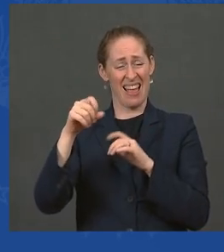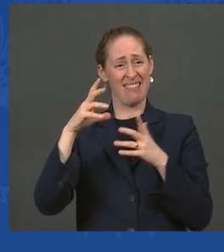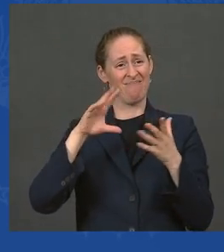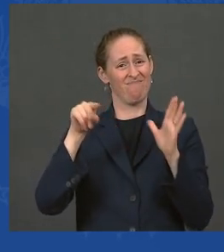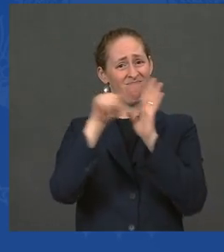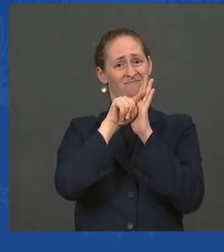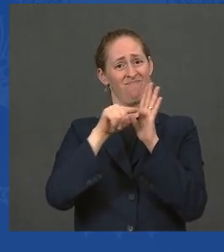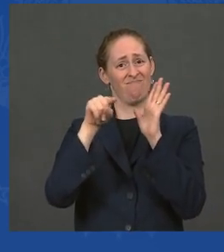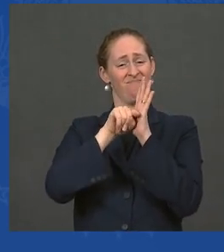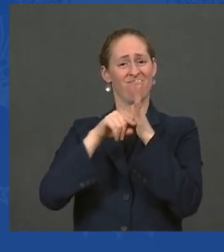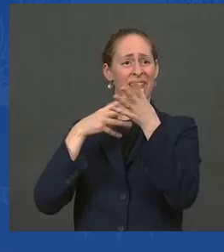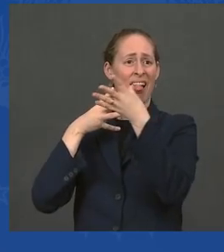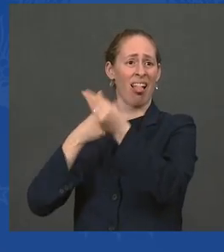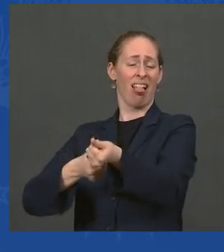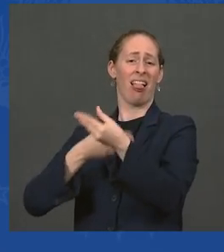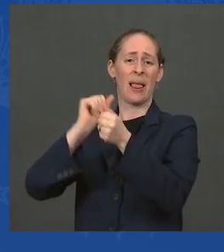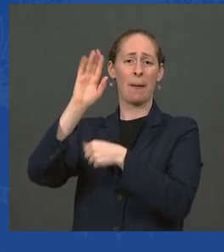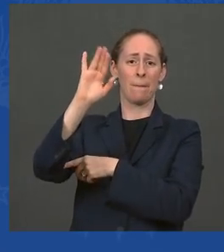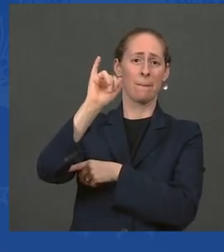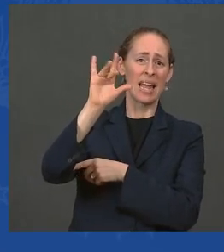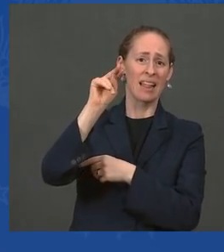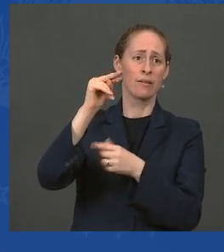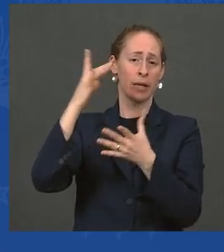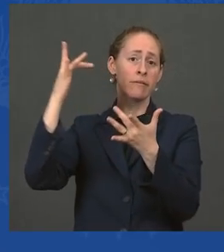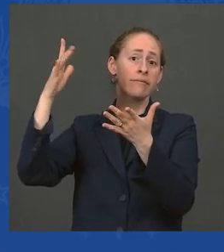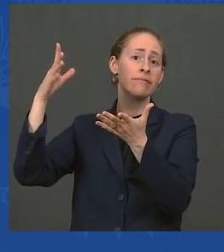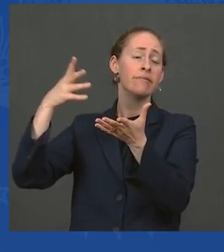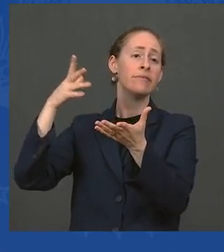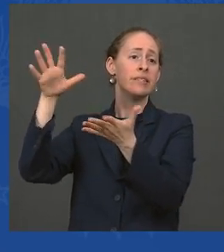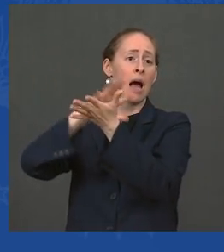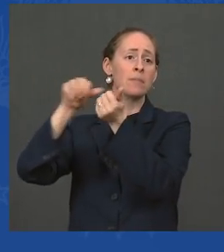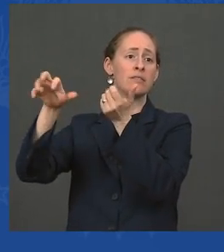extreme weather conditions cost $99 billion last year.